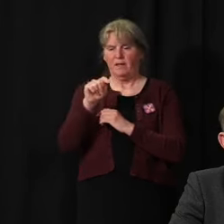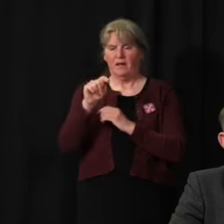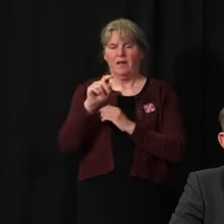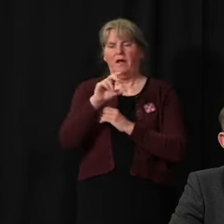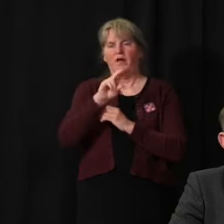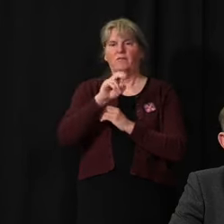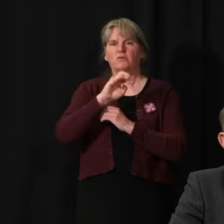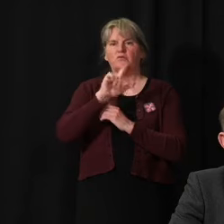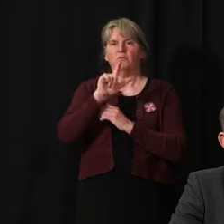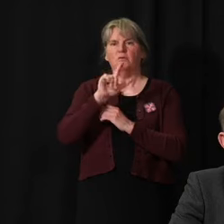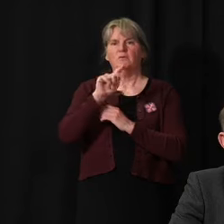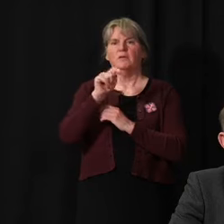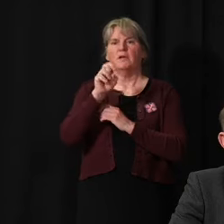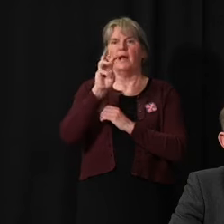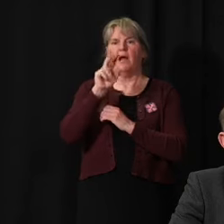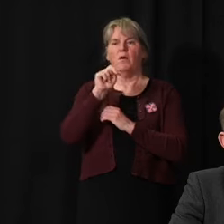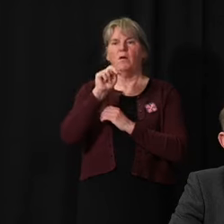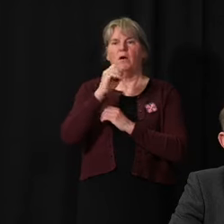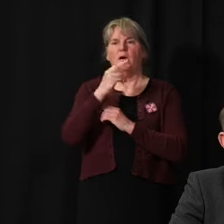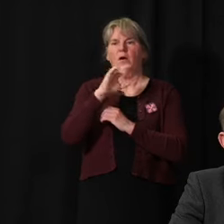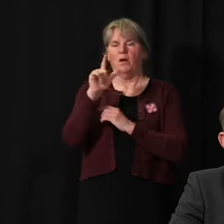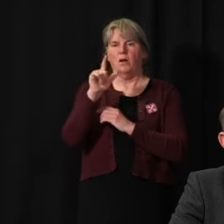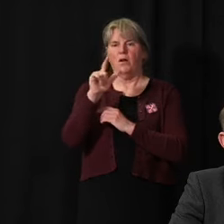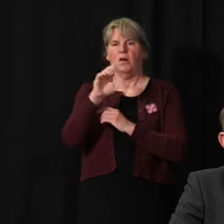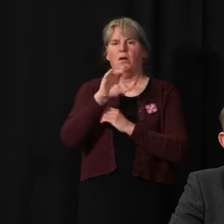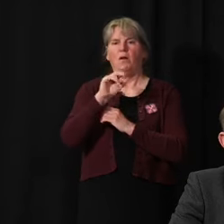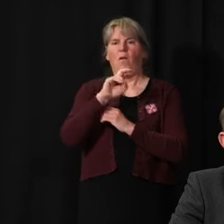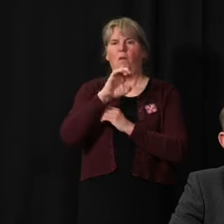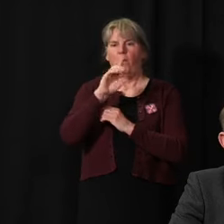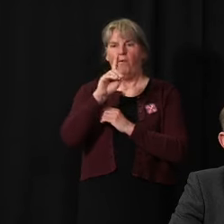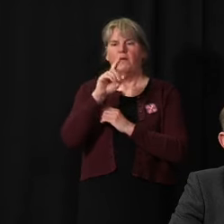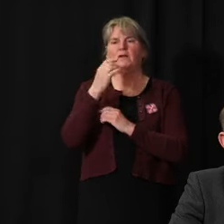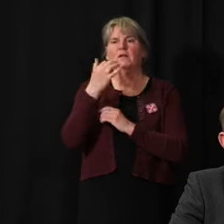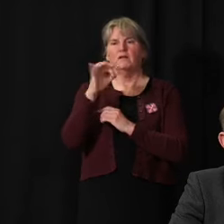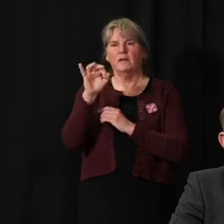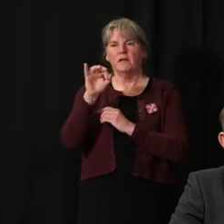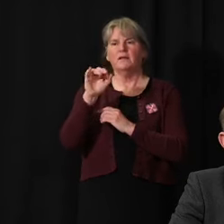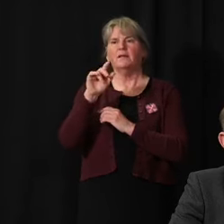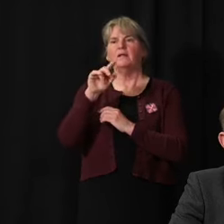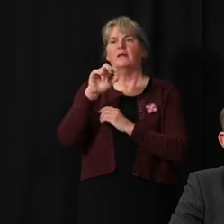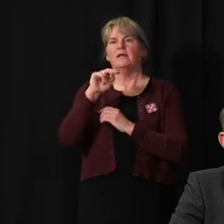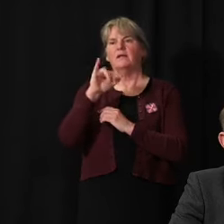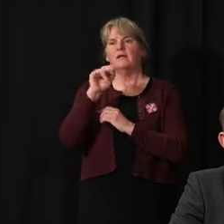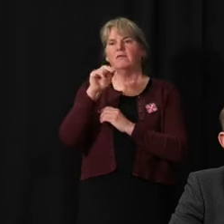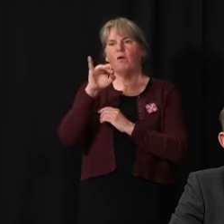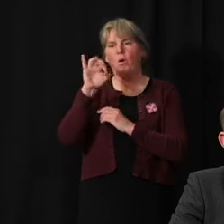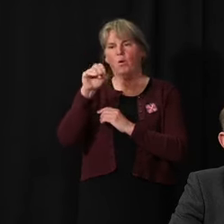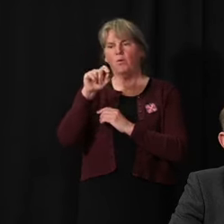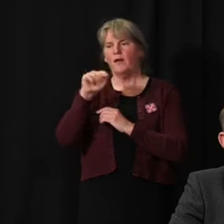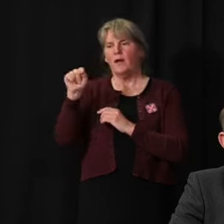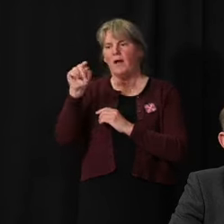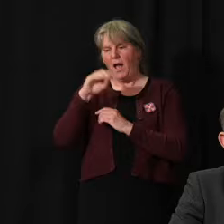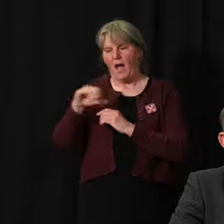With the subject line, virtual Townhall. That is covid19info@gov.yk.ca,